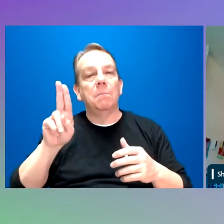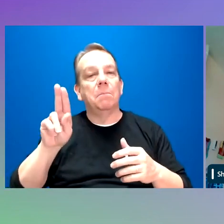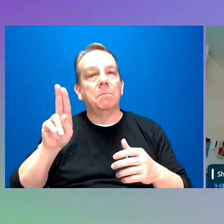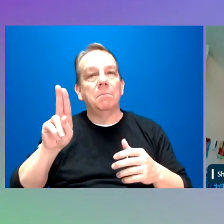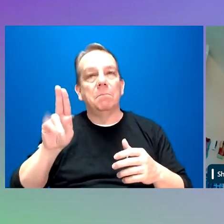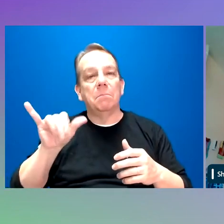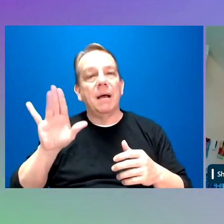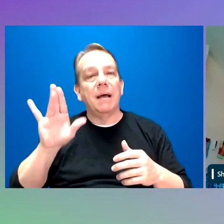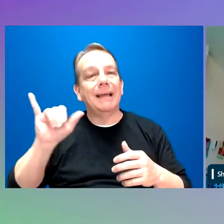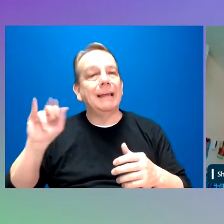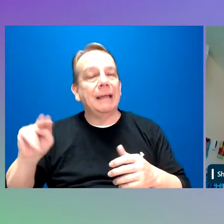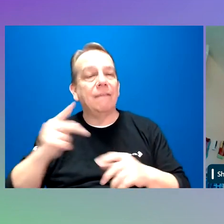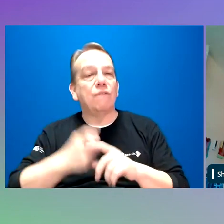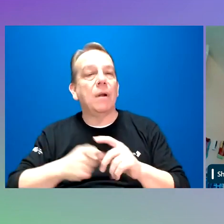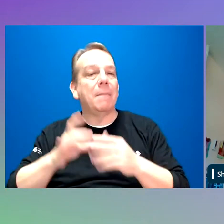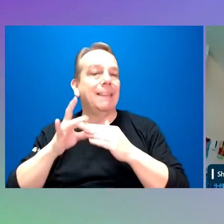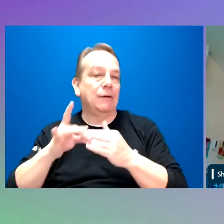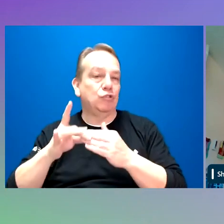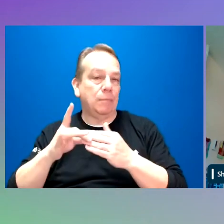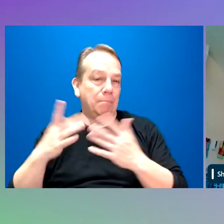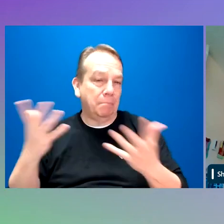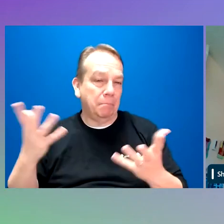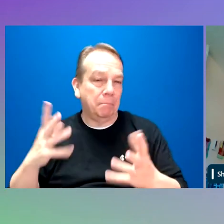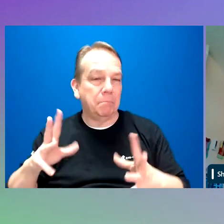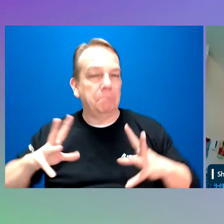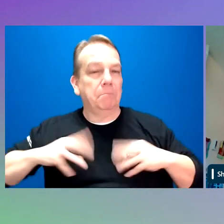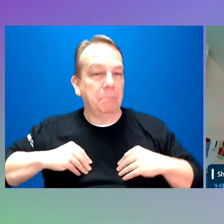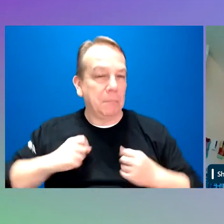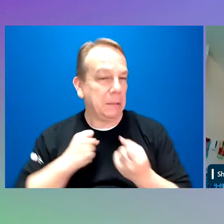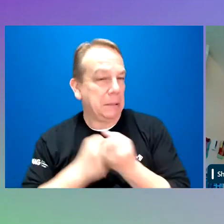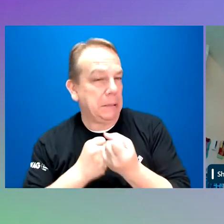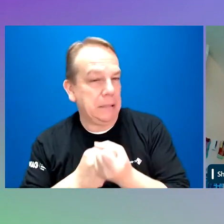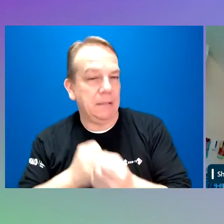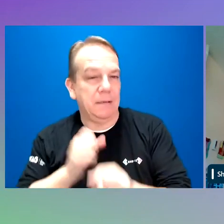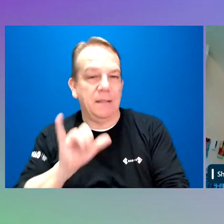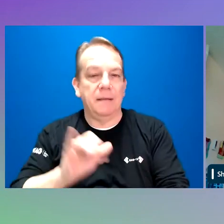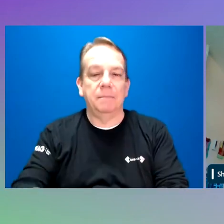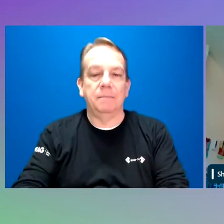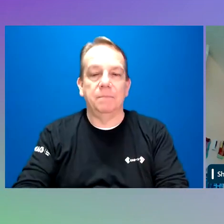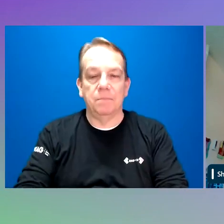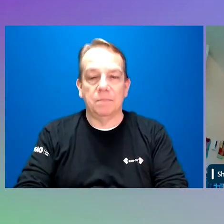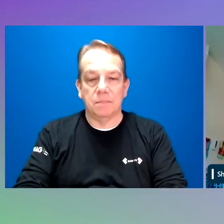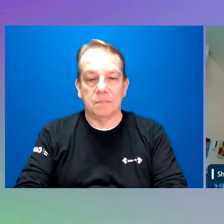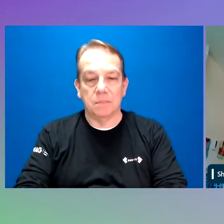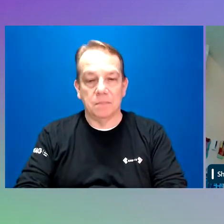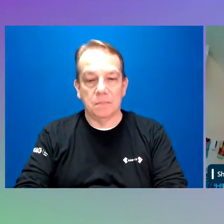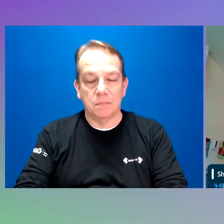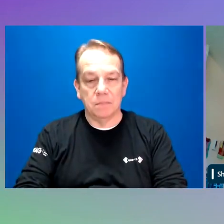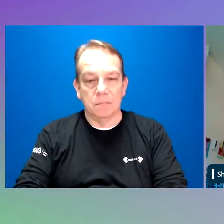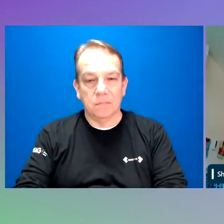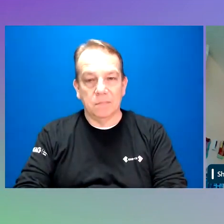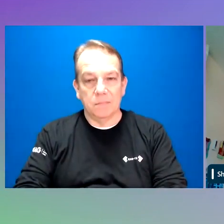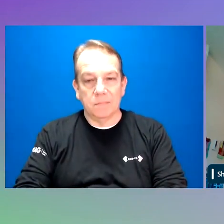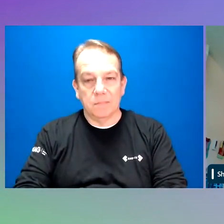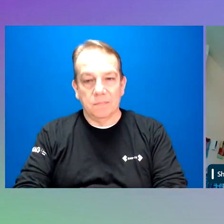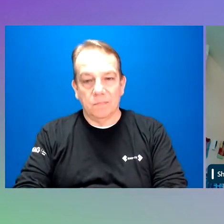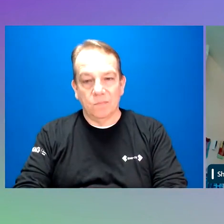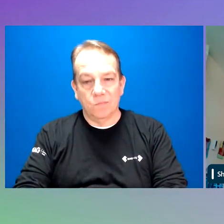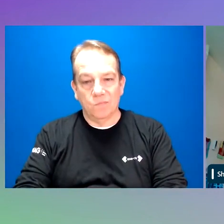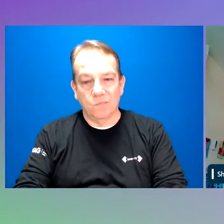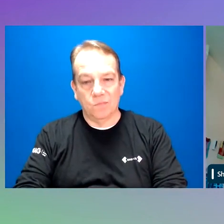management.